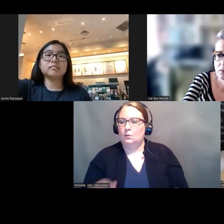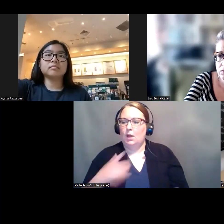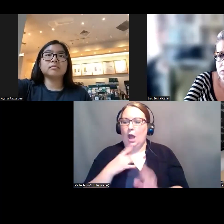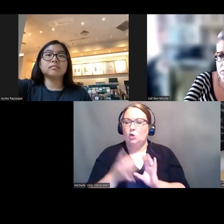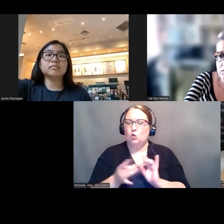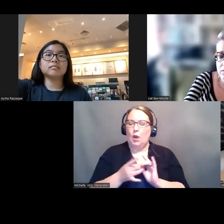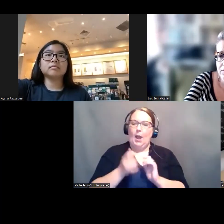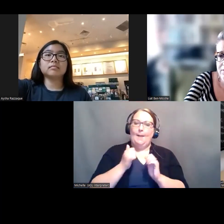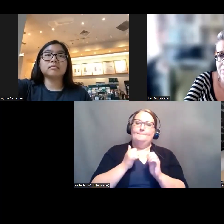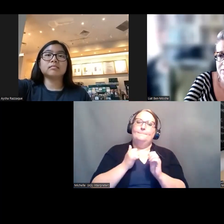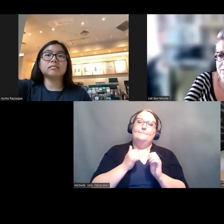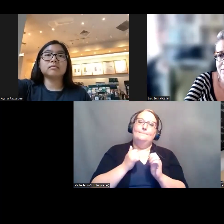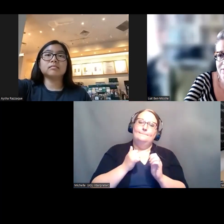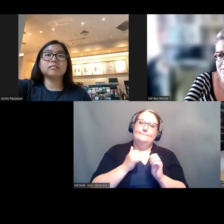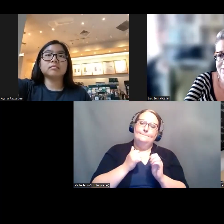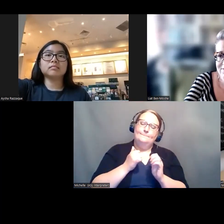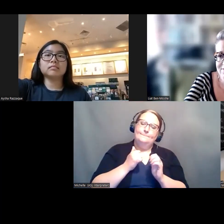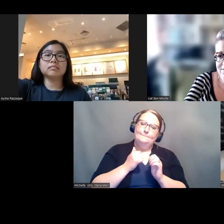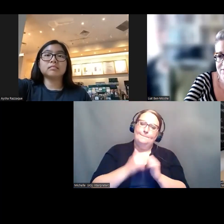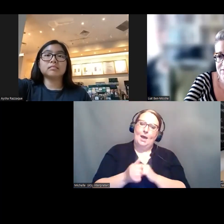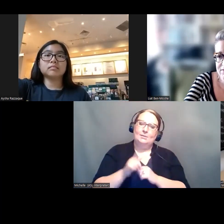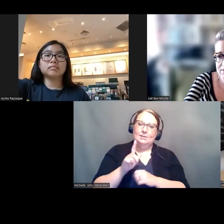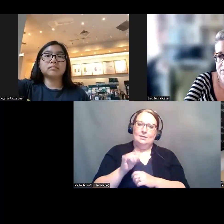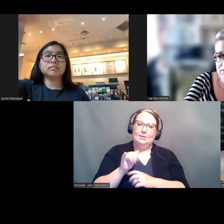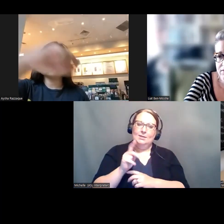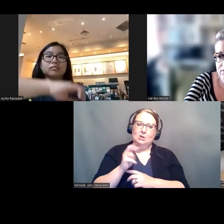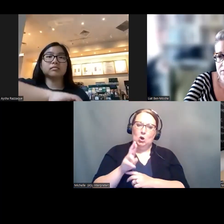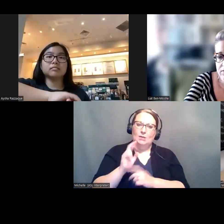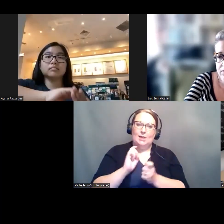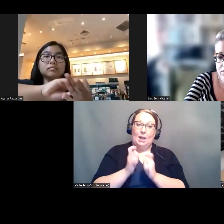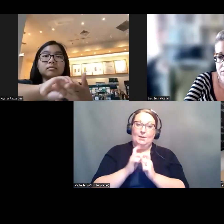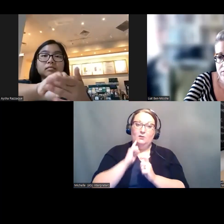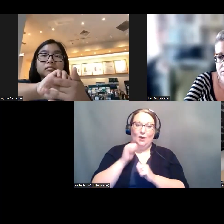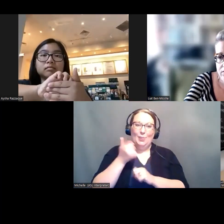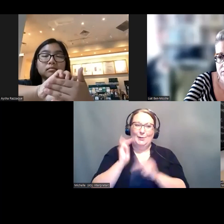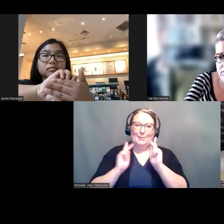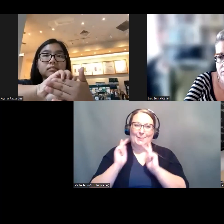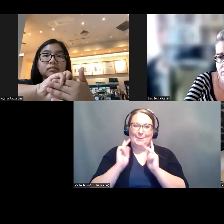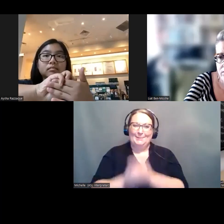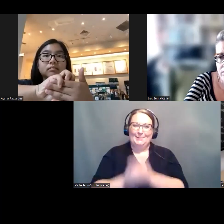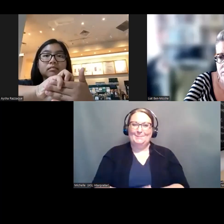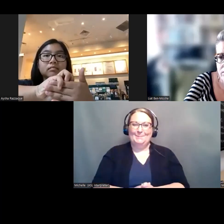as an accommodation for other people. So this is Diane again,